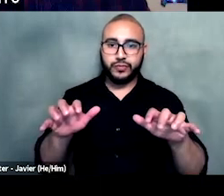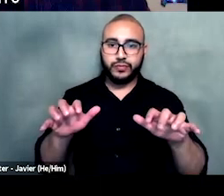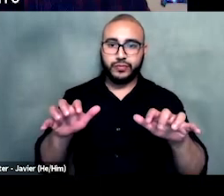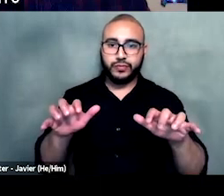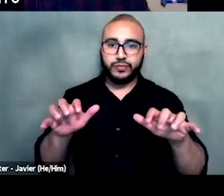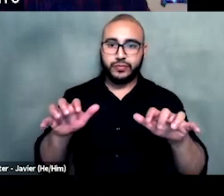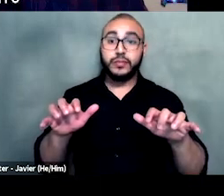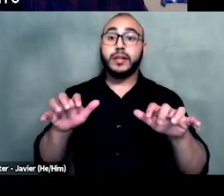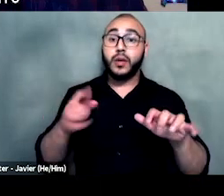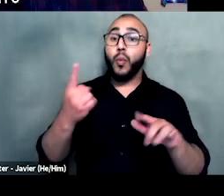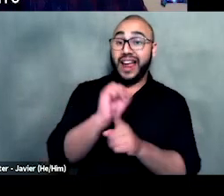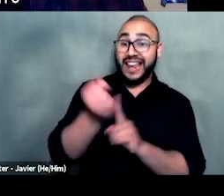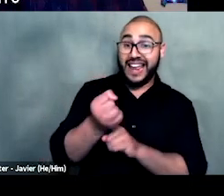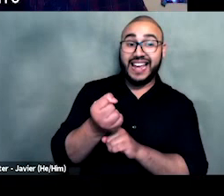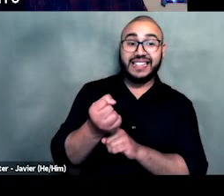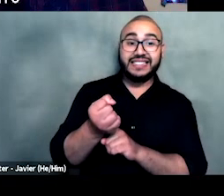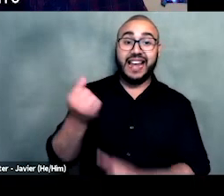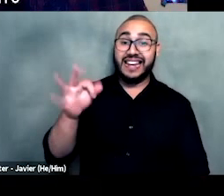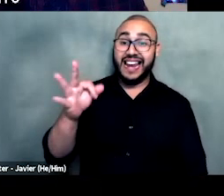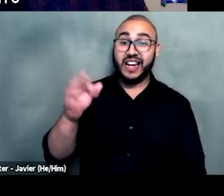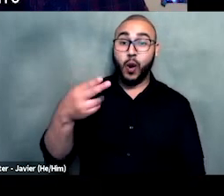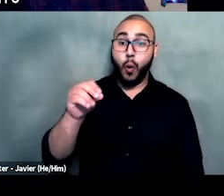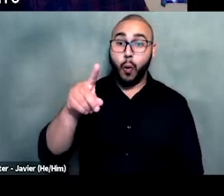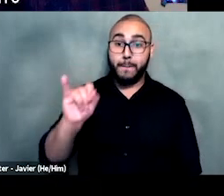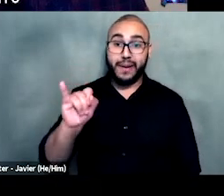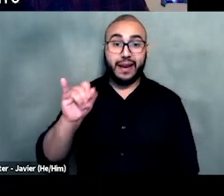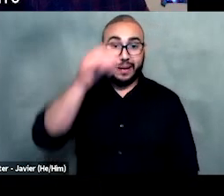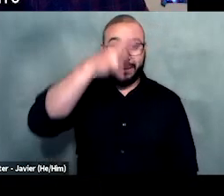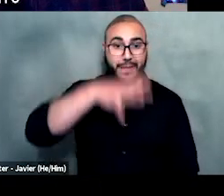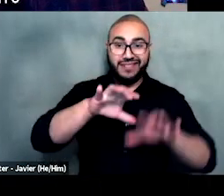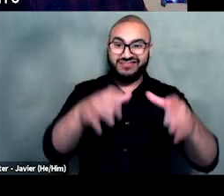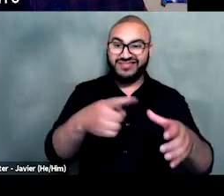then, there is a case of 19 Hopi men who were imprisoned at Alcatraz. Some of the first